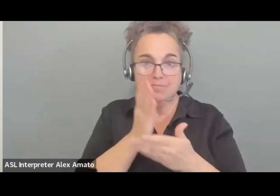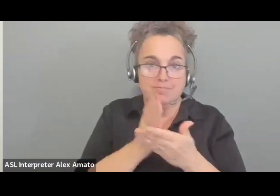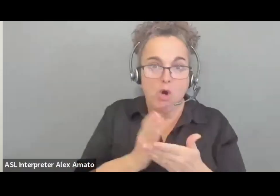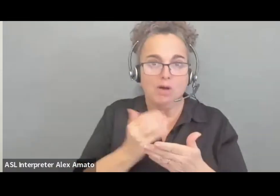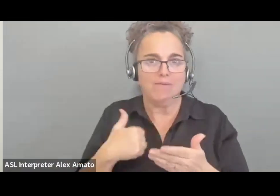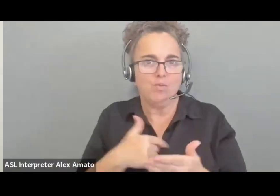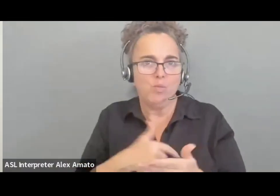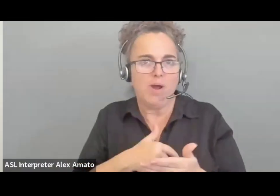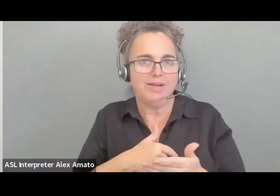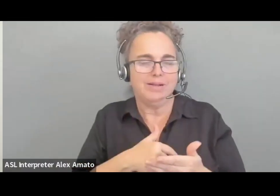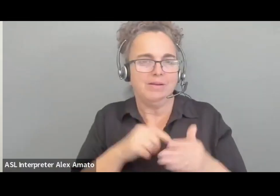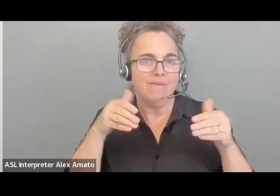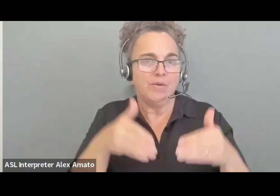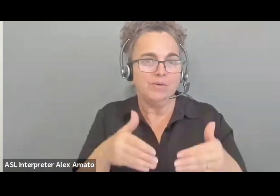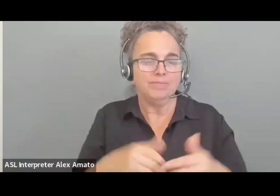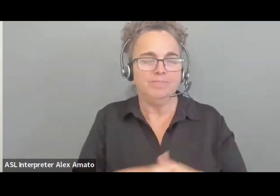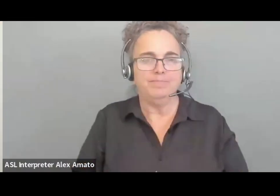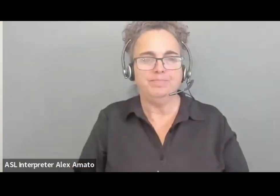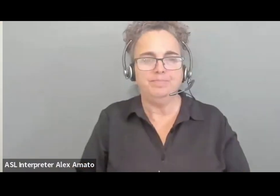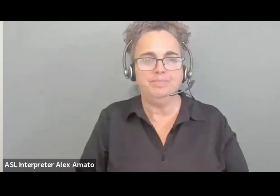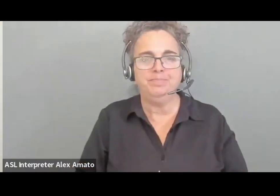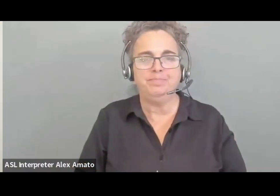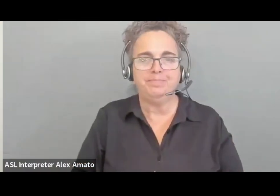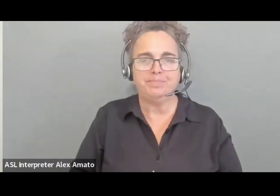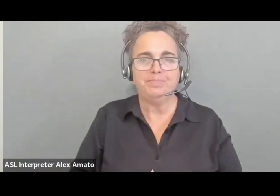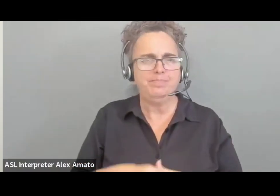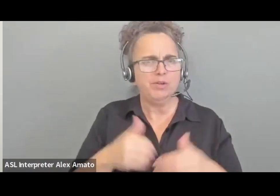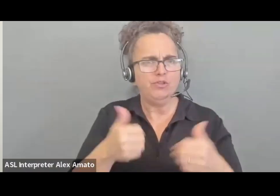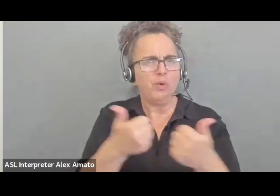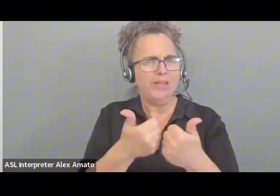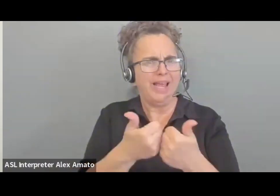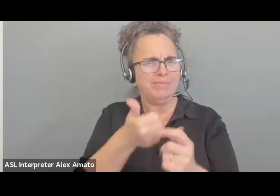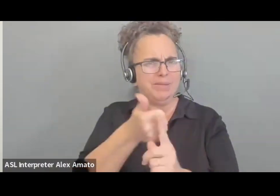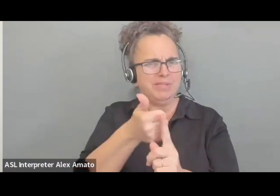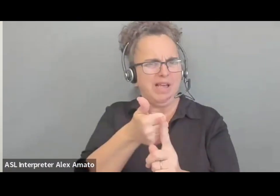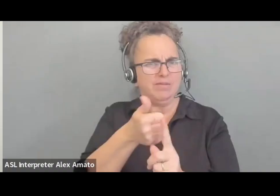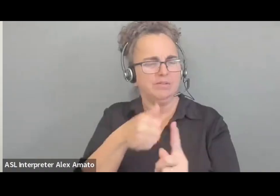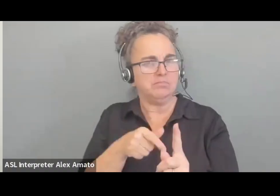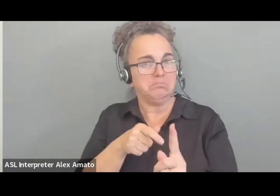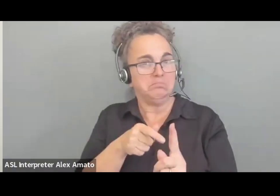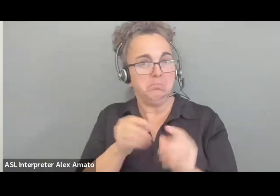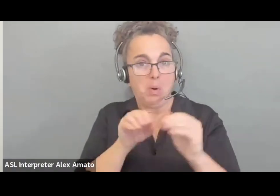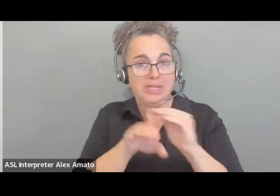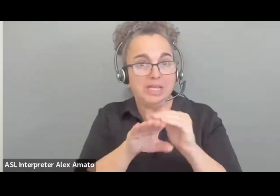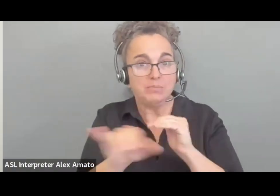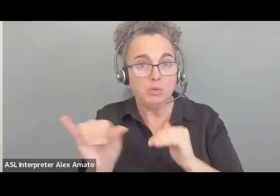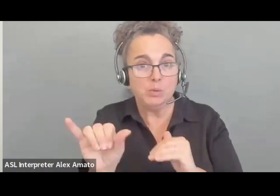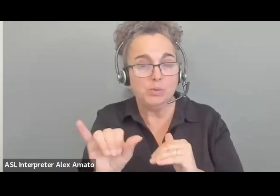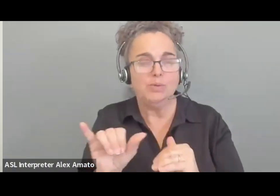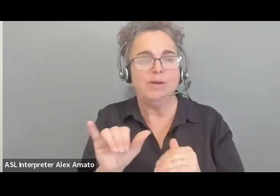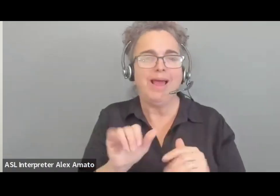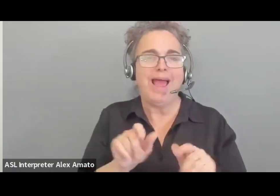So then there was this shift to saying, okay, then how do we ensure that games are more accessible as we're building them? And Rolando, you talked about this a little bit,